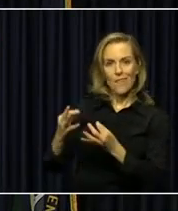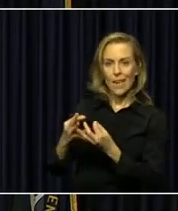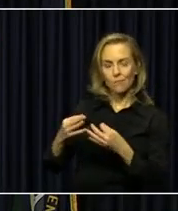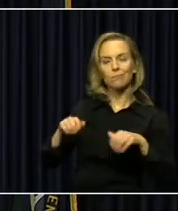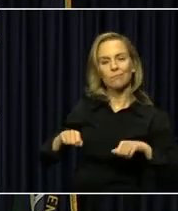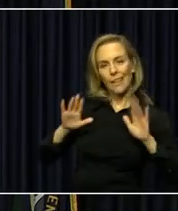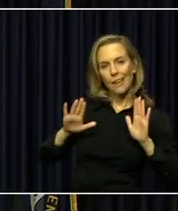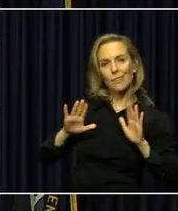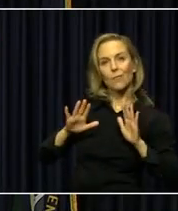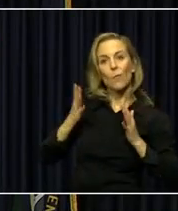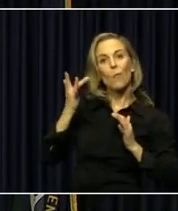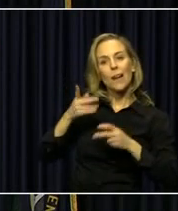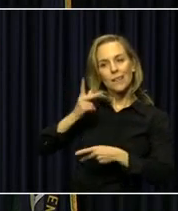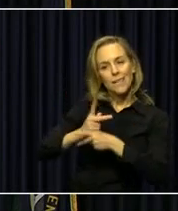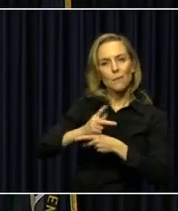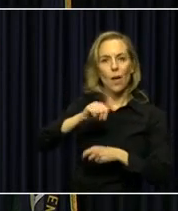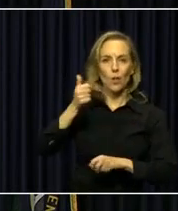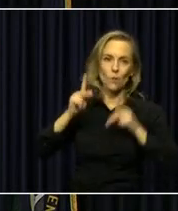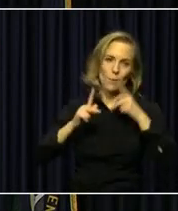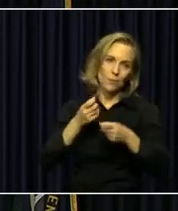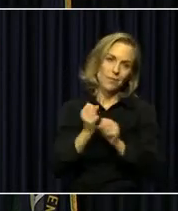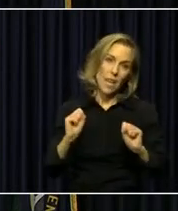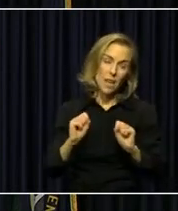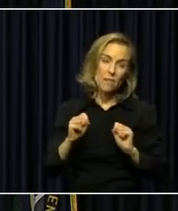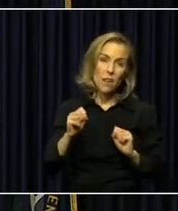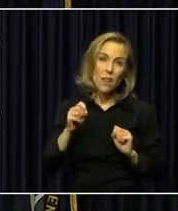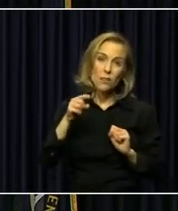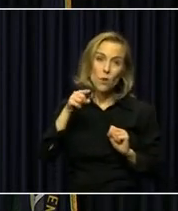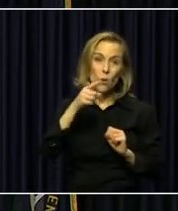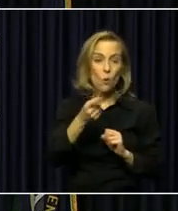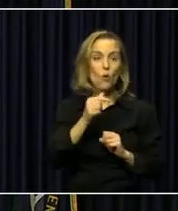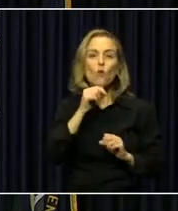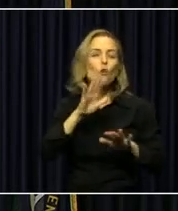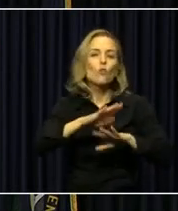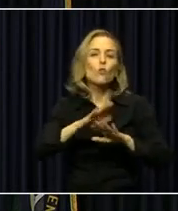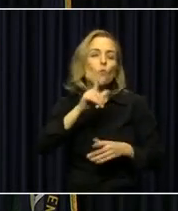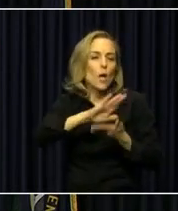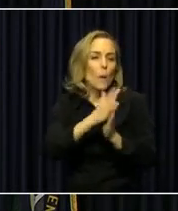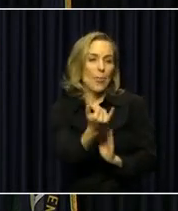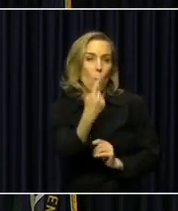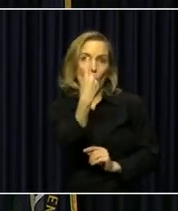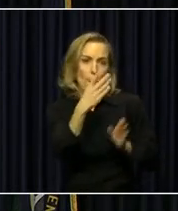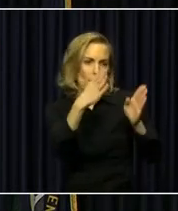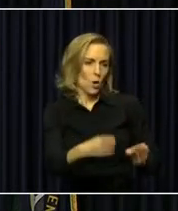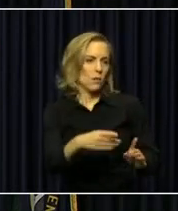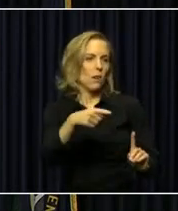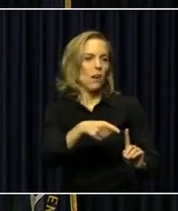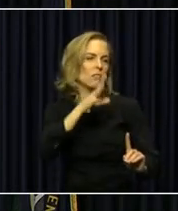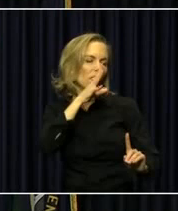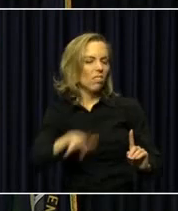NUMBER ONE IS TO ABOUT IT. IT'S BEEN INCREDIBLY HARD. WE HAVE HAD MORE SUCCESS RECENTLY. NUMBER TWO IS TO MANUFACTURE